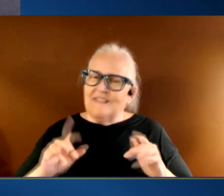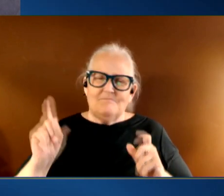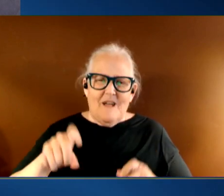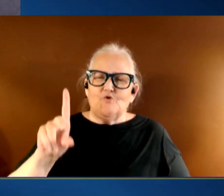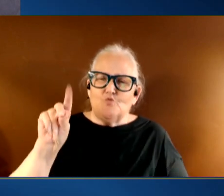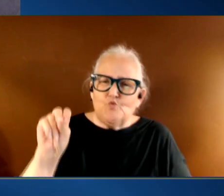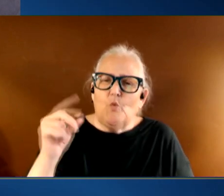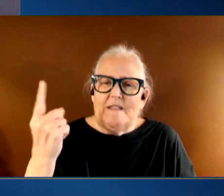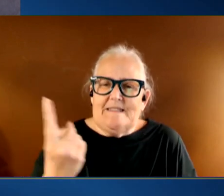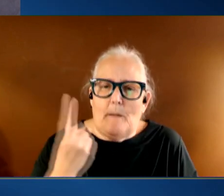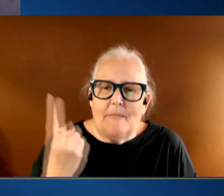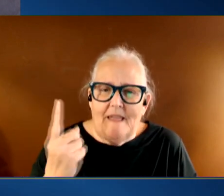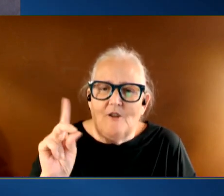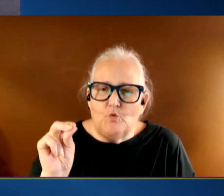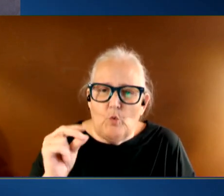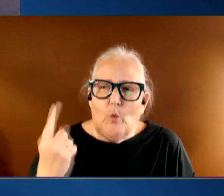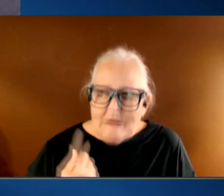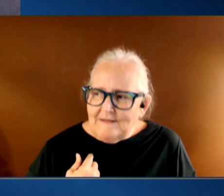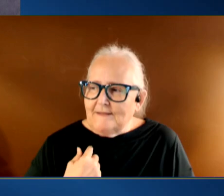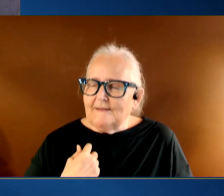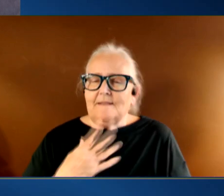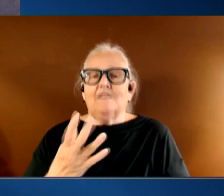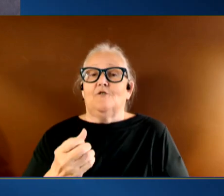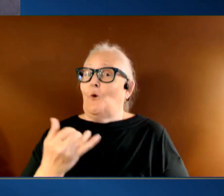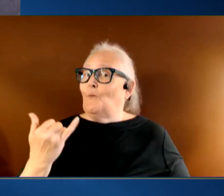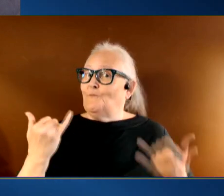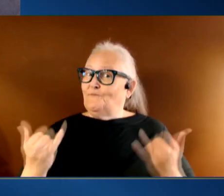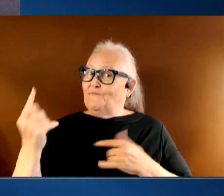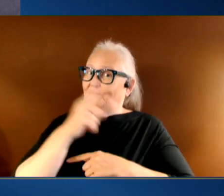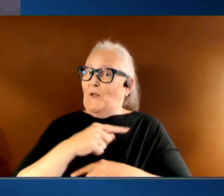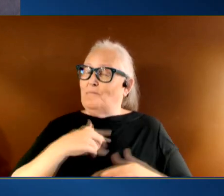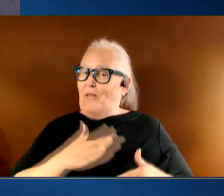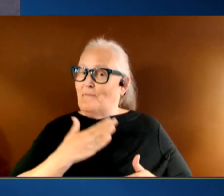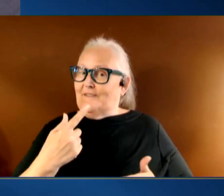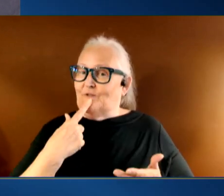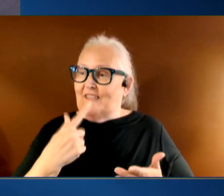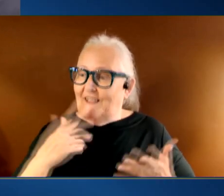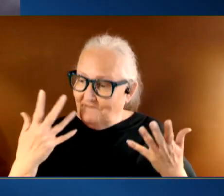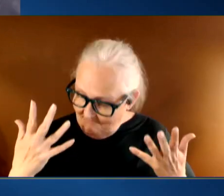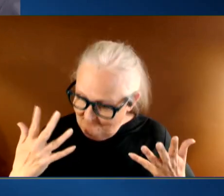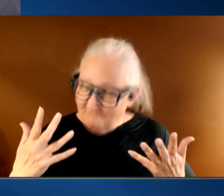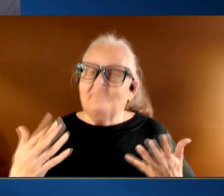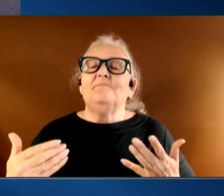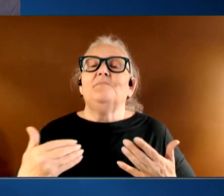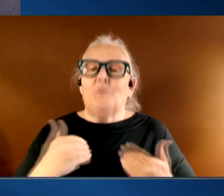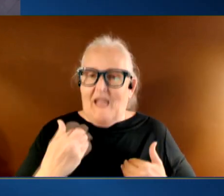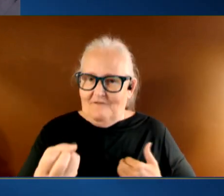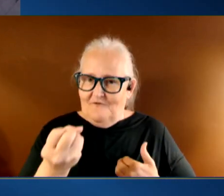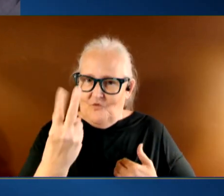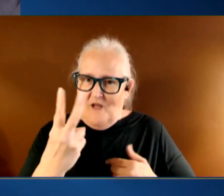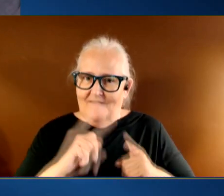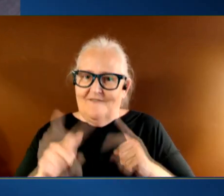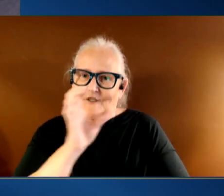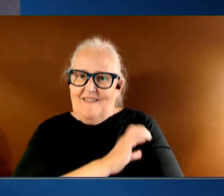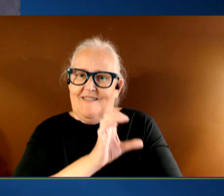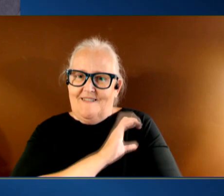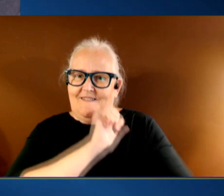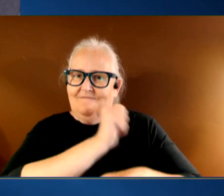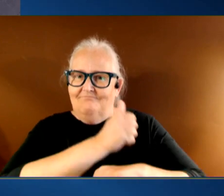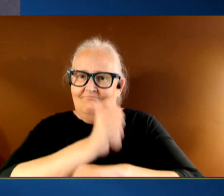And today, I'm happy to report that again, we have 12 clinics that are seeing patients.